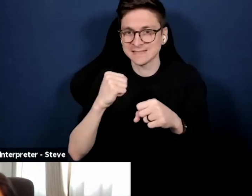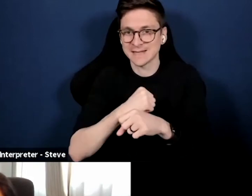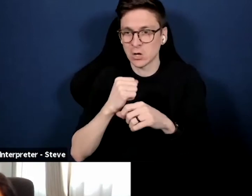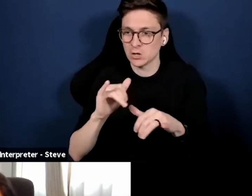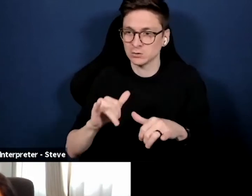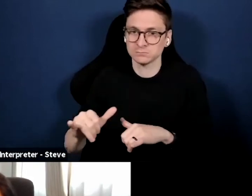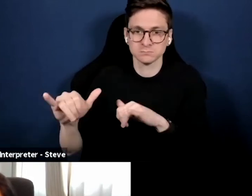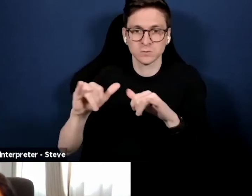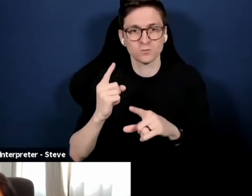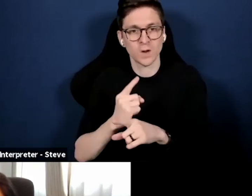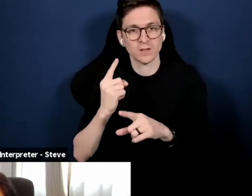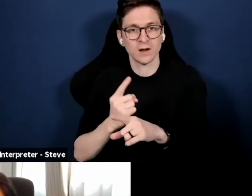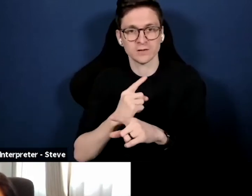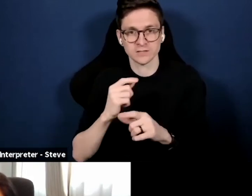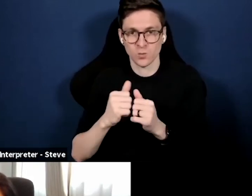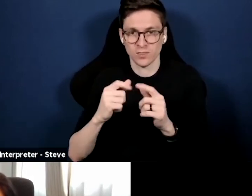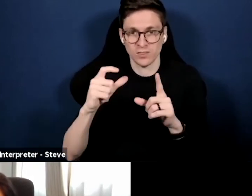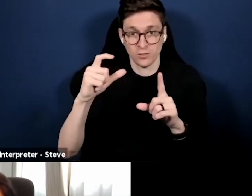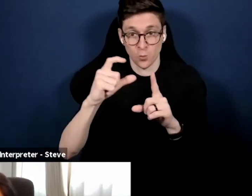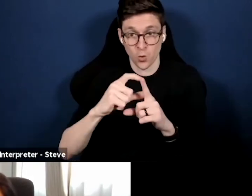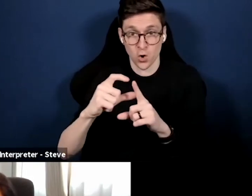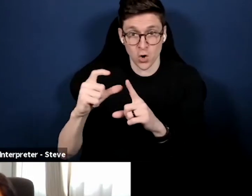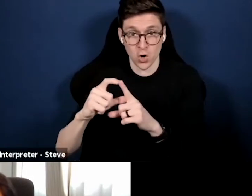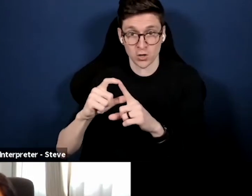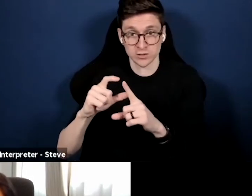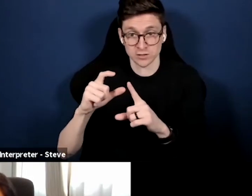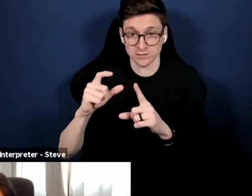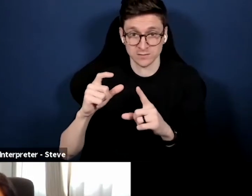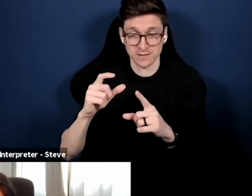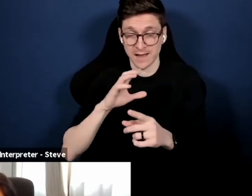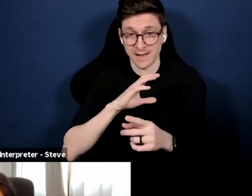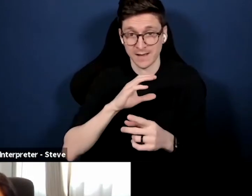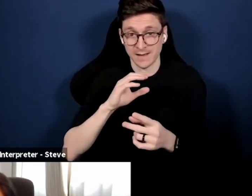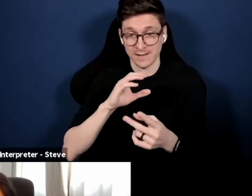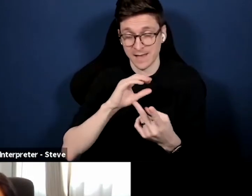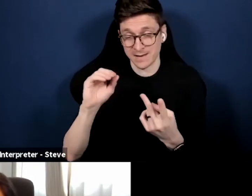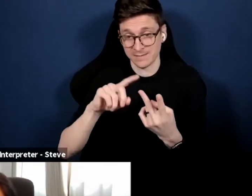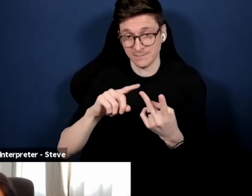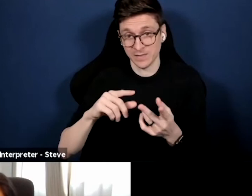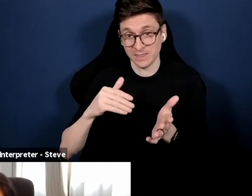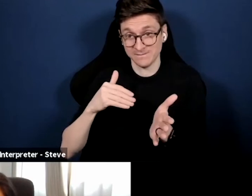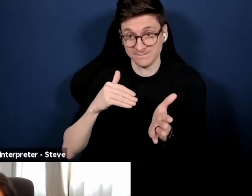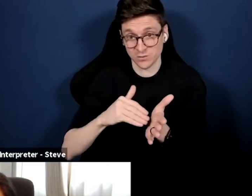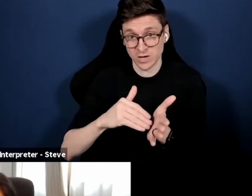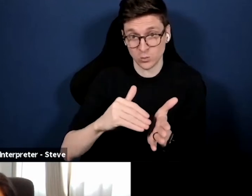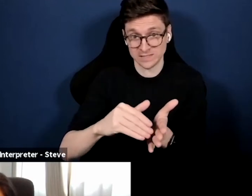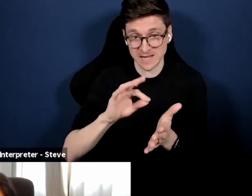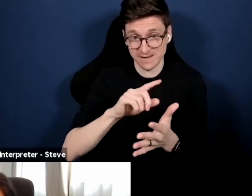all the words which are coming in the frequency of them associated with the what the ob what the